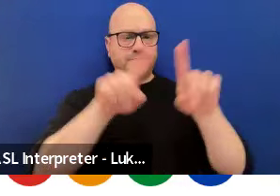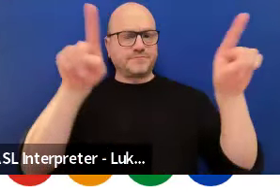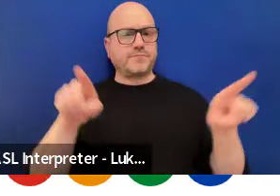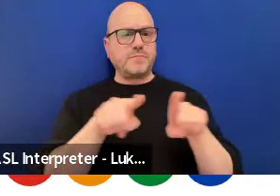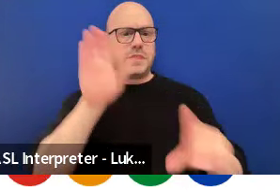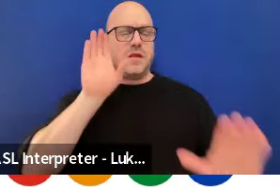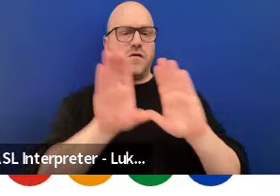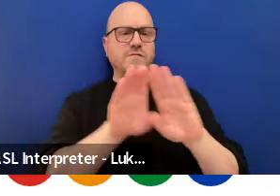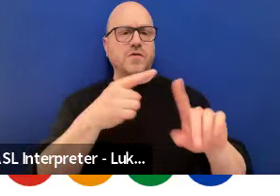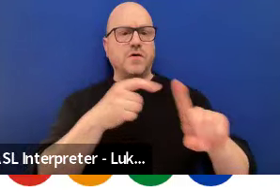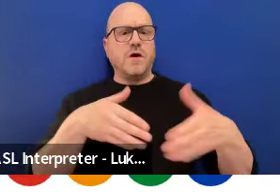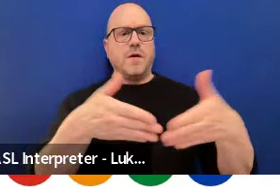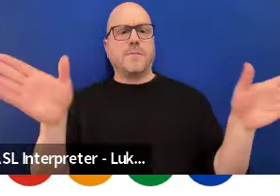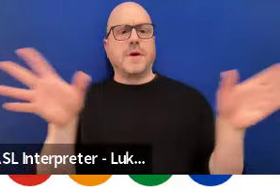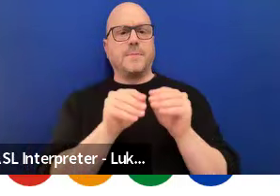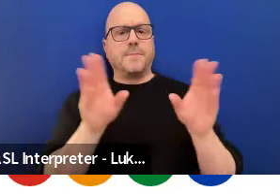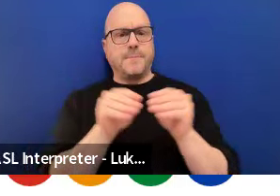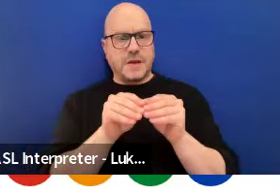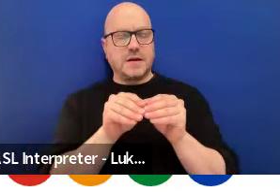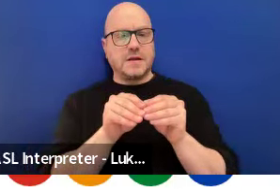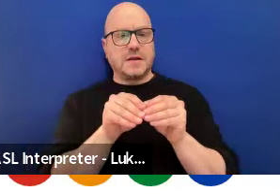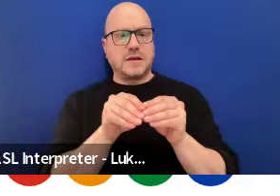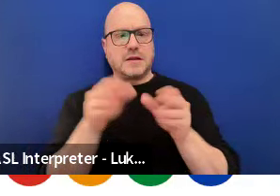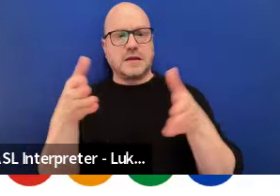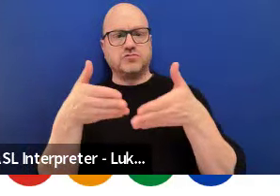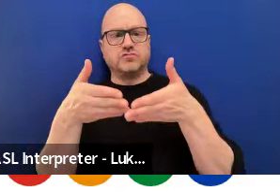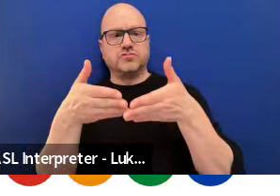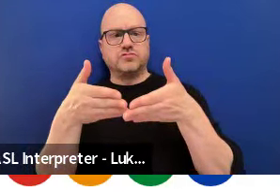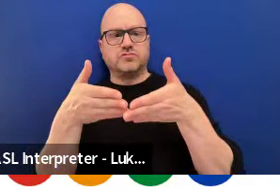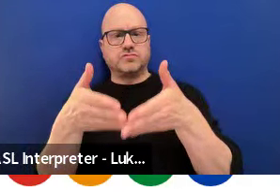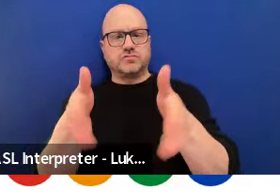GOING.